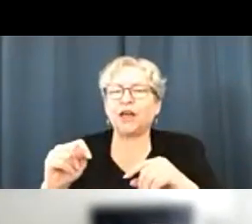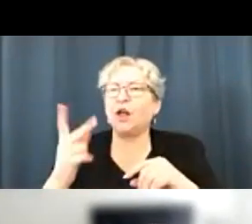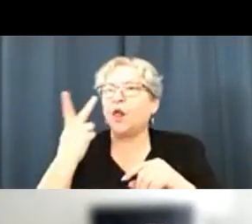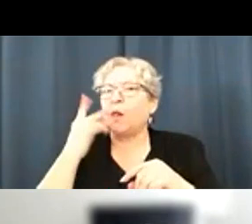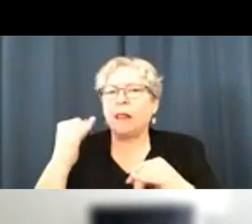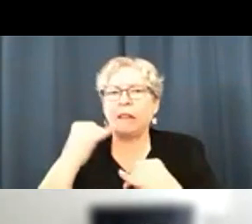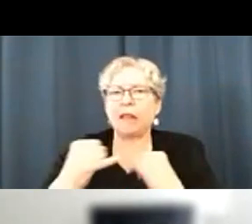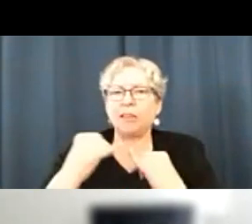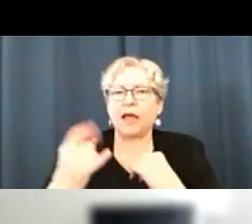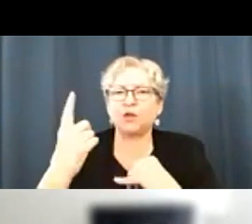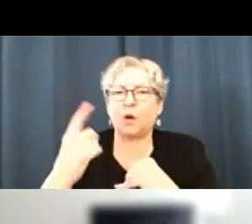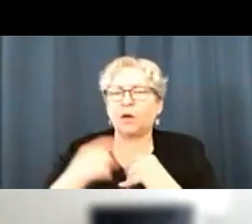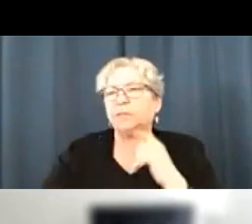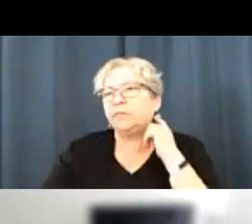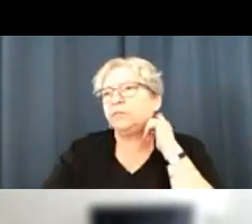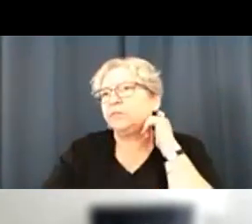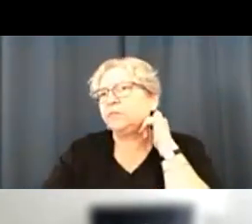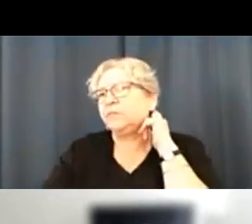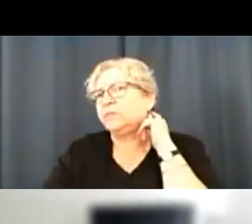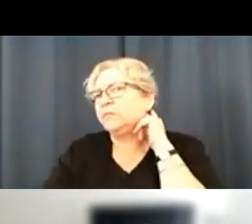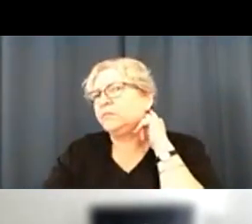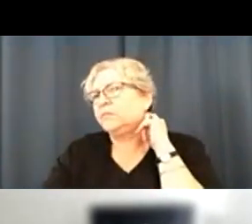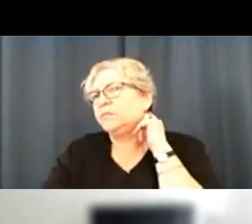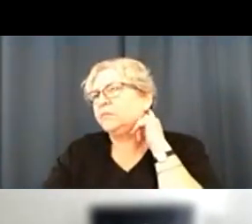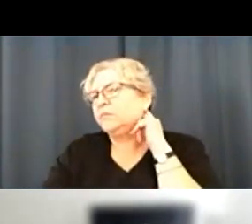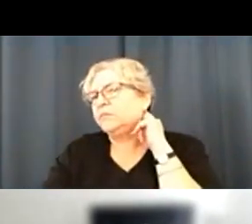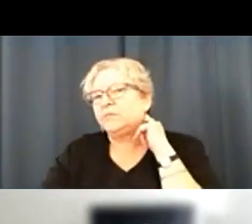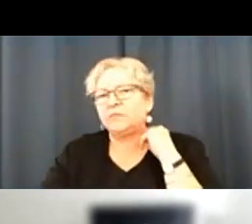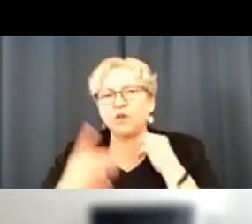but there is some time. "I'm thinking budgets.